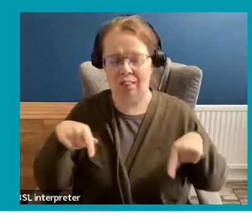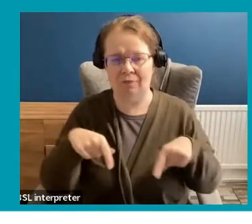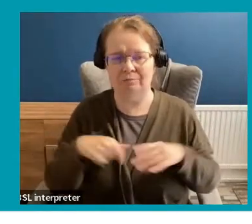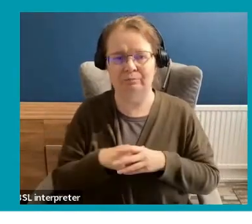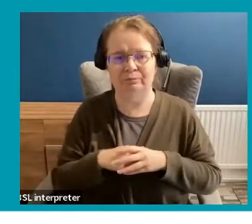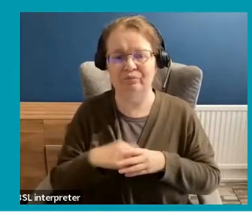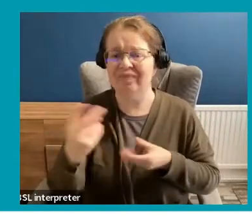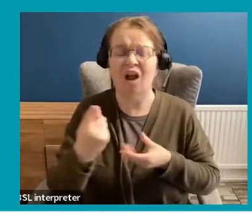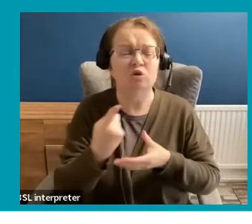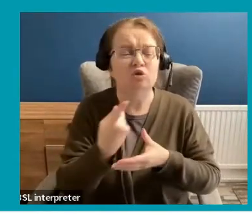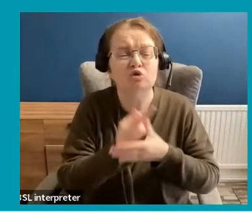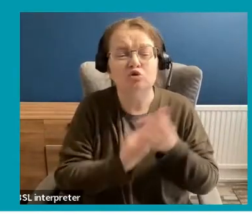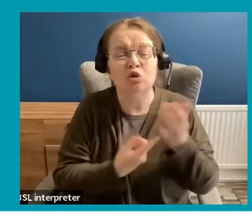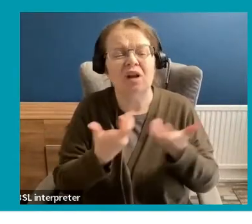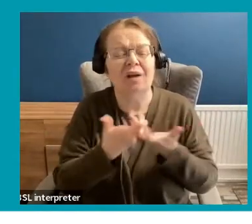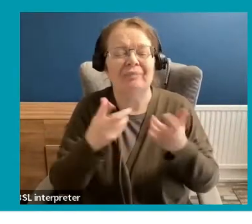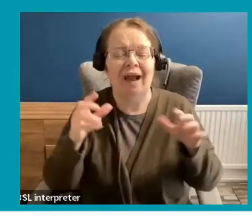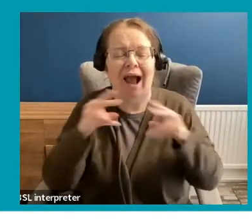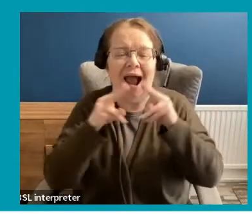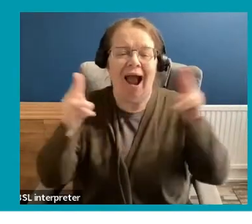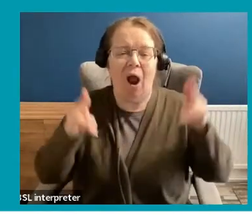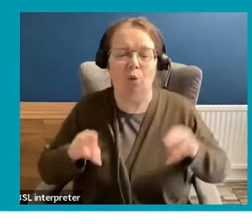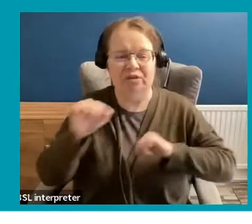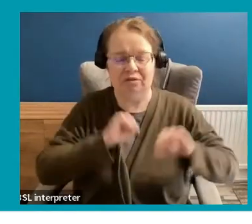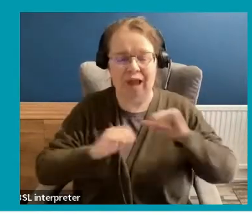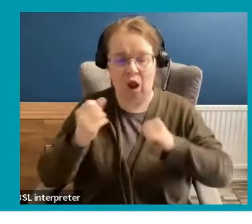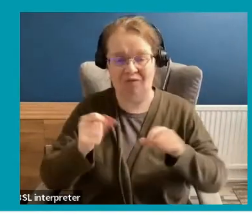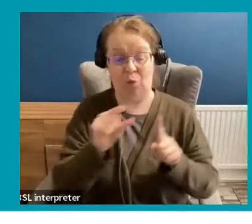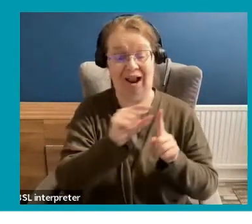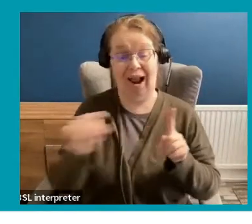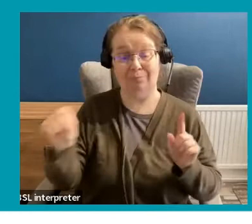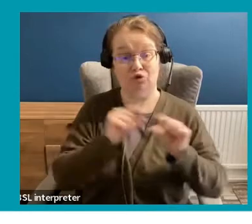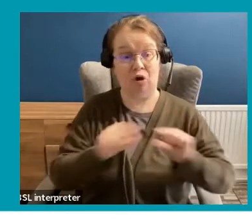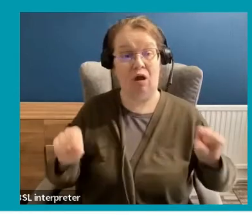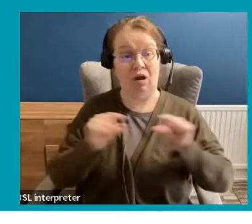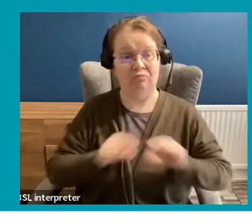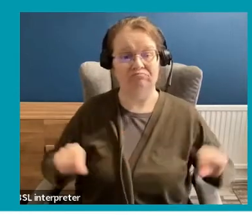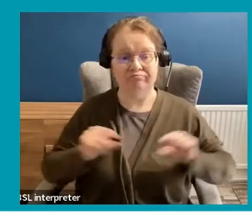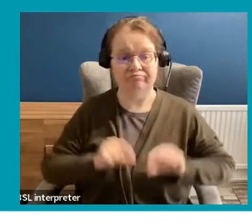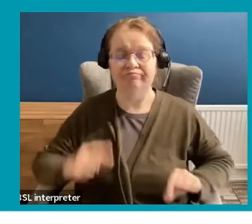Just a little bit of housekeeping we have got a captioner on so your live transcript there is a